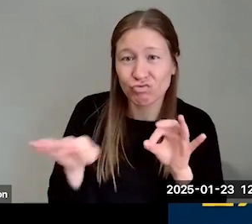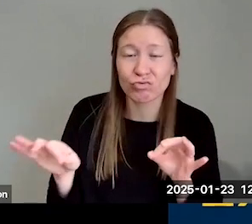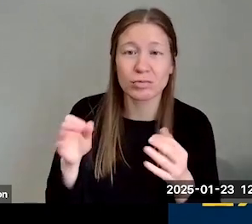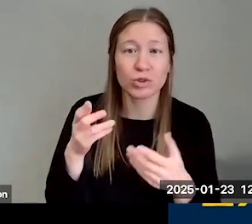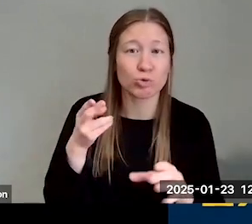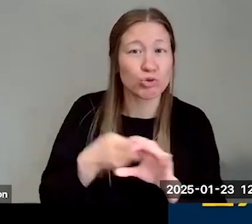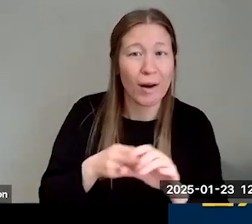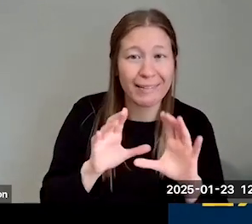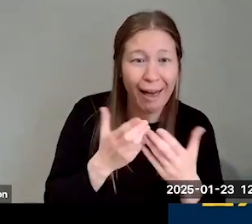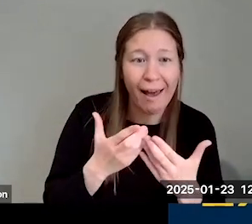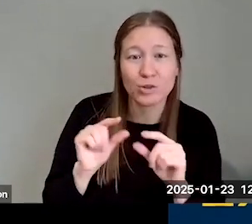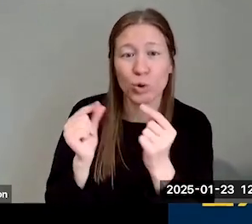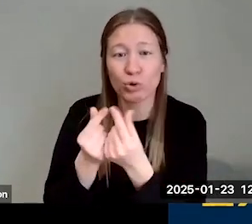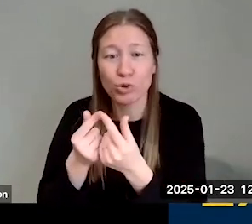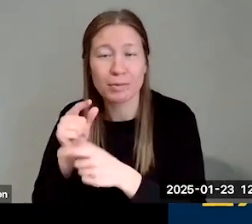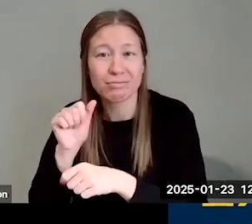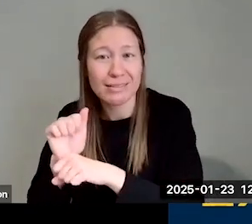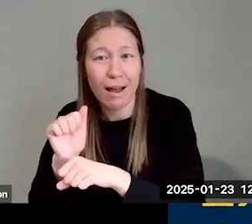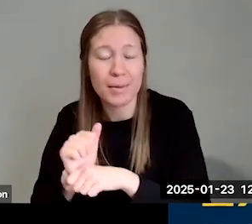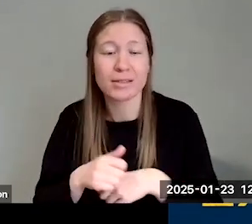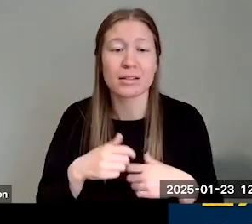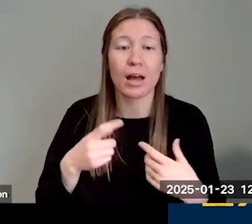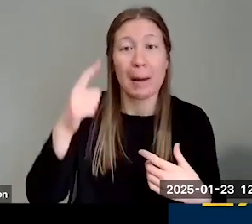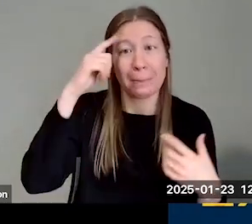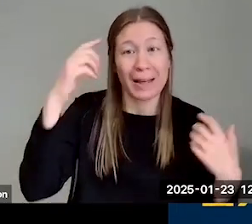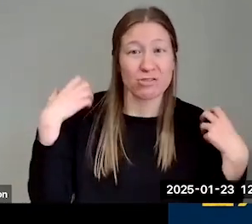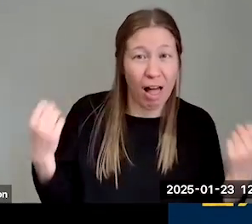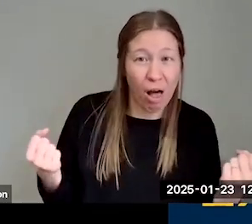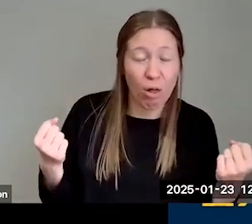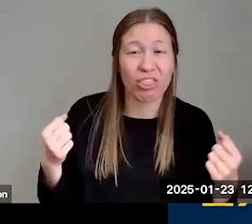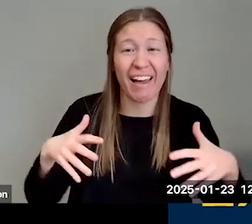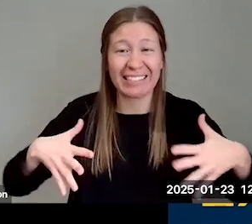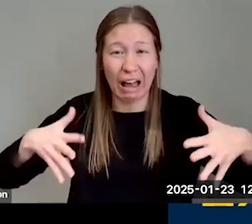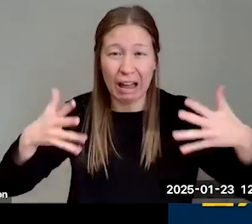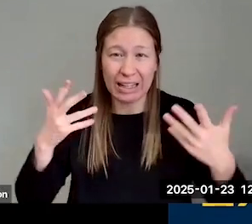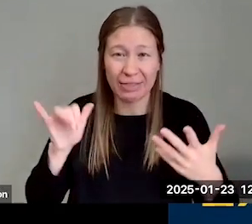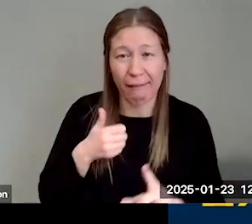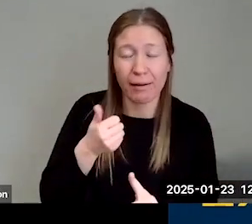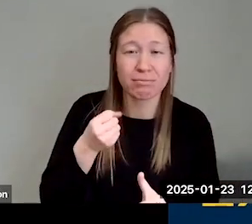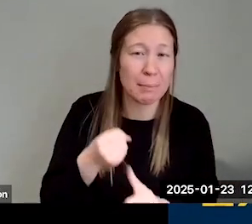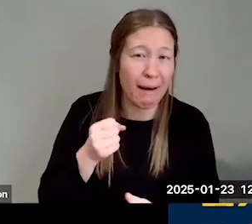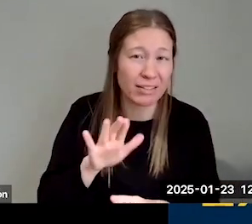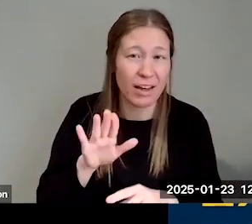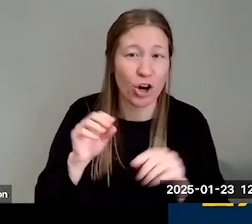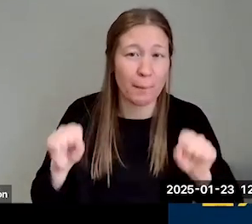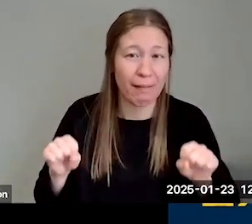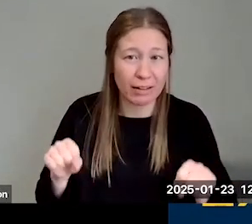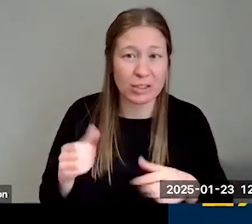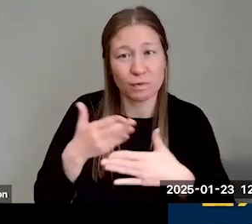They might say that their mental health condition or maybe their anxiety has been impacting their ability to complete their assignments,